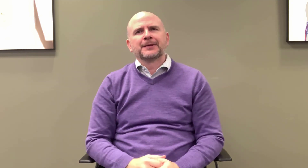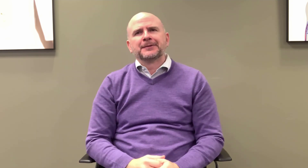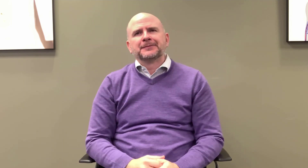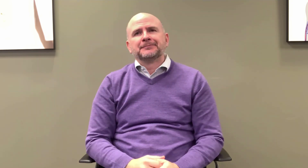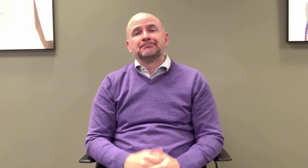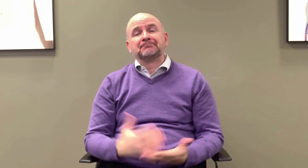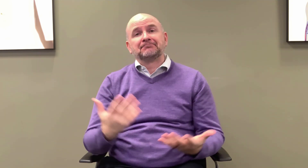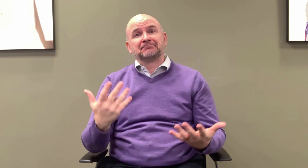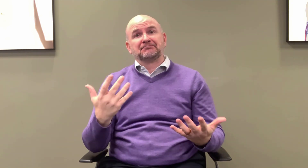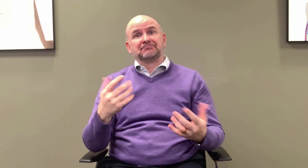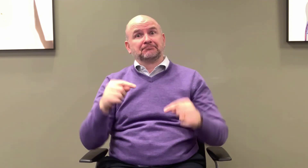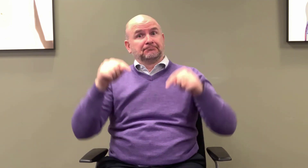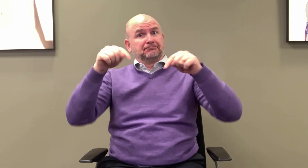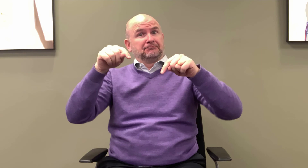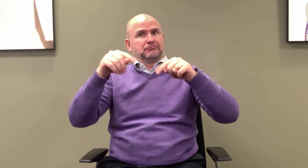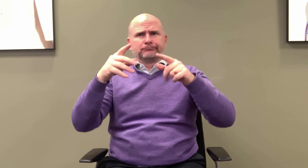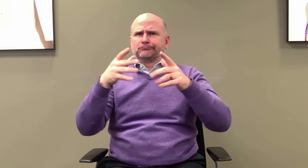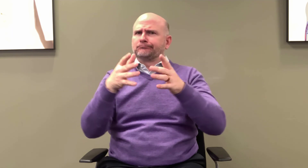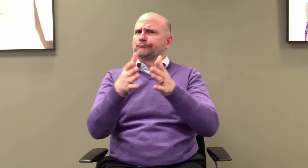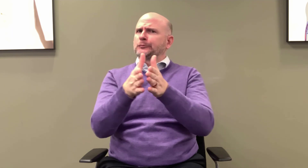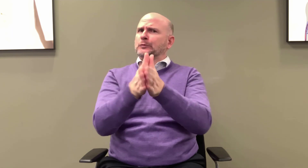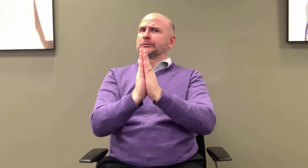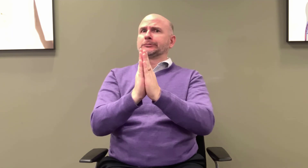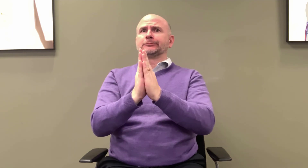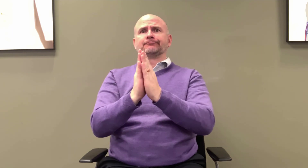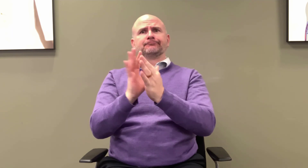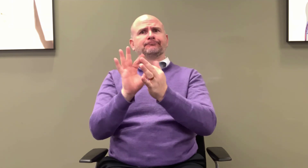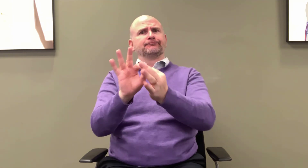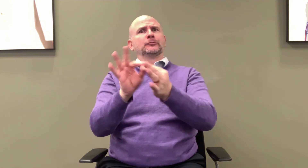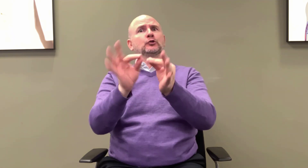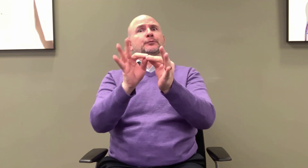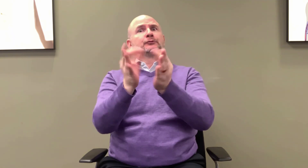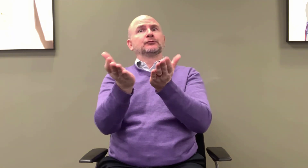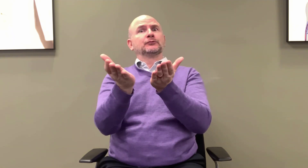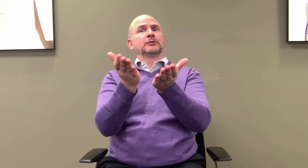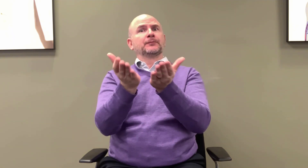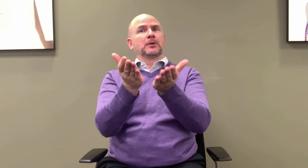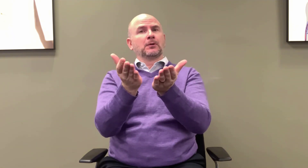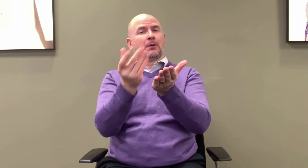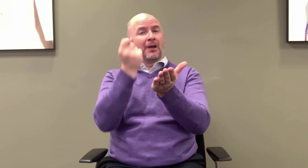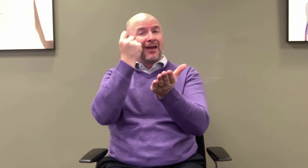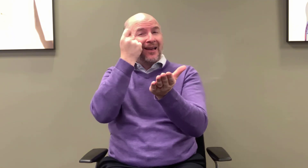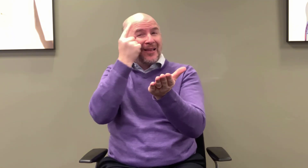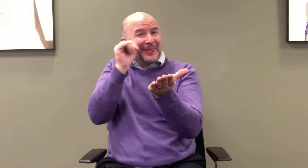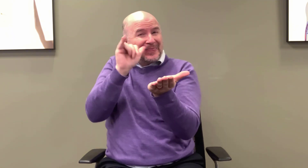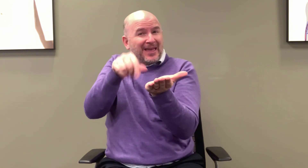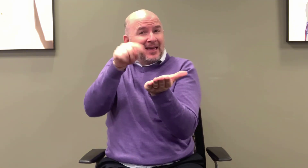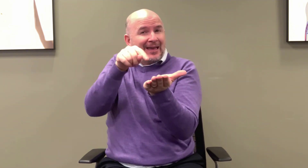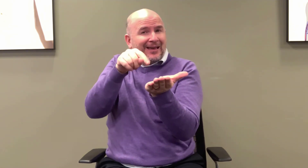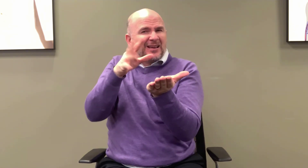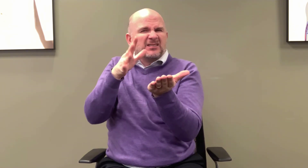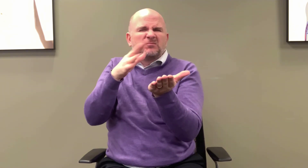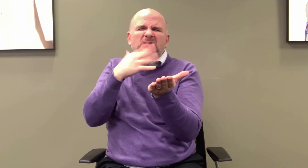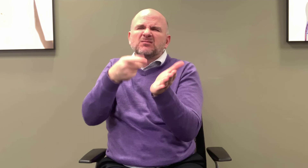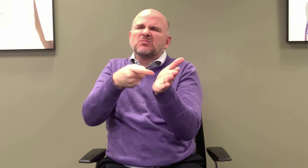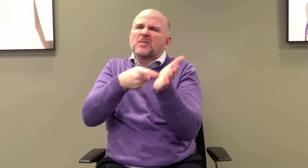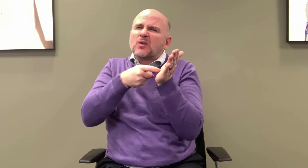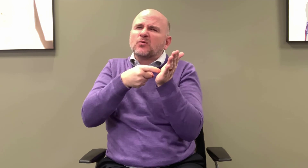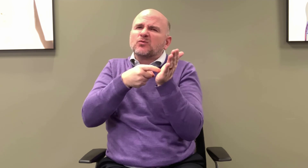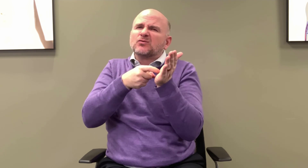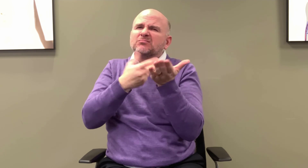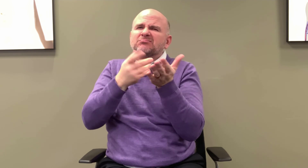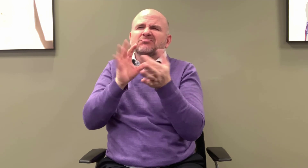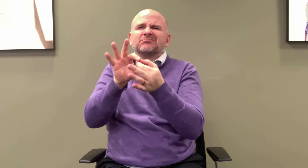who could hear. The most common reason Deaf patients were unsuccessful